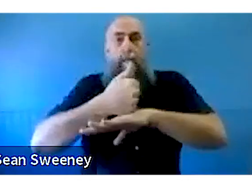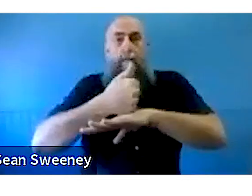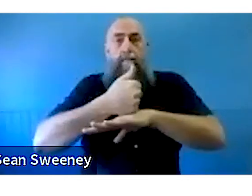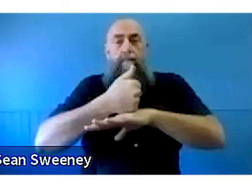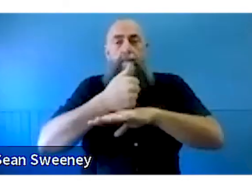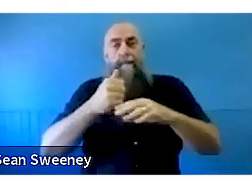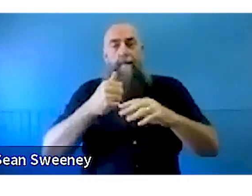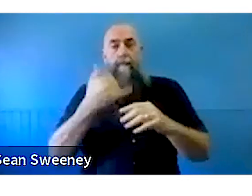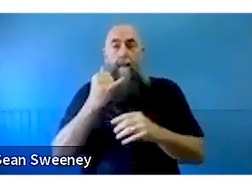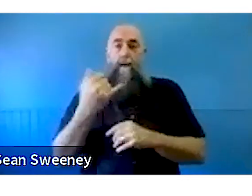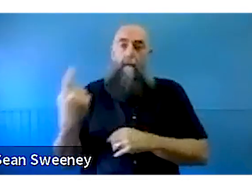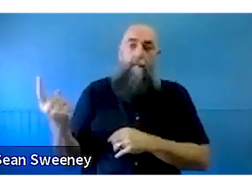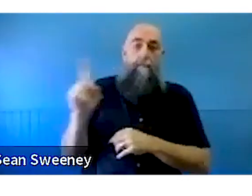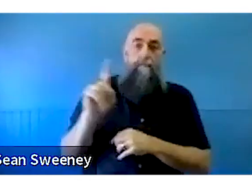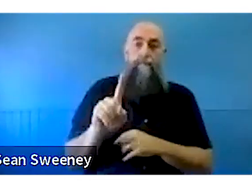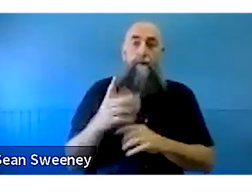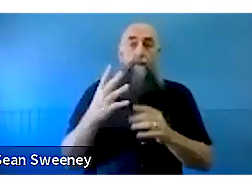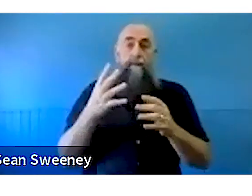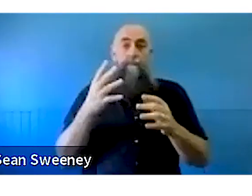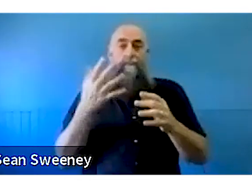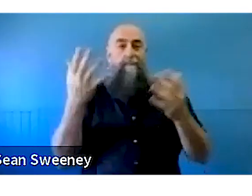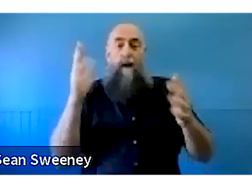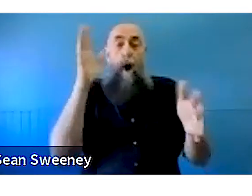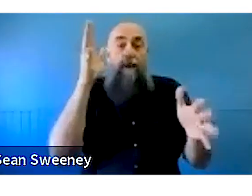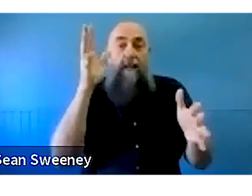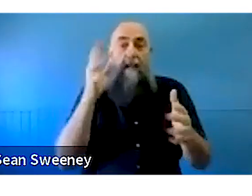supported tour, or some other supported tour.